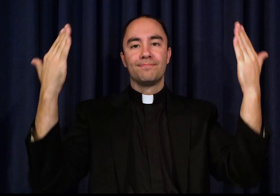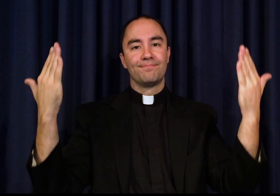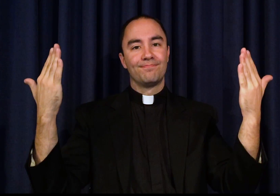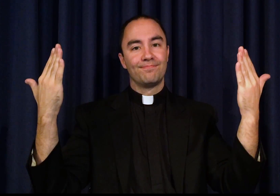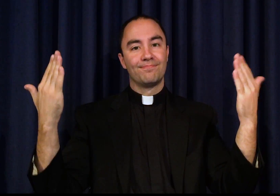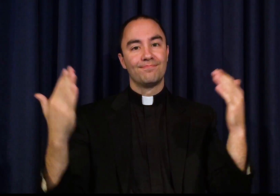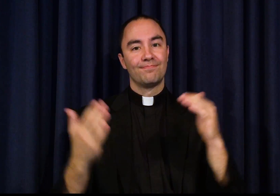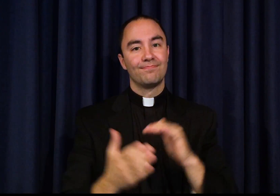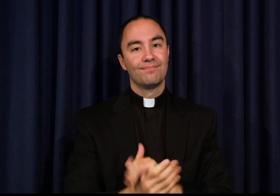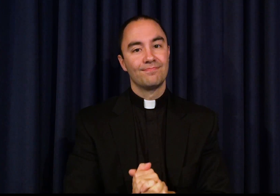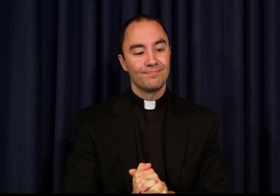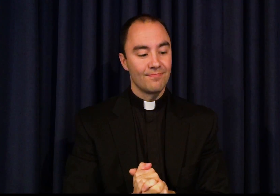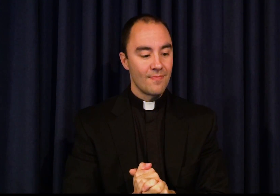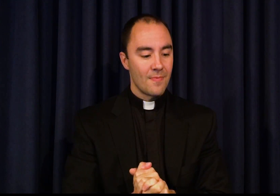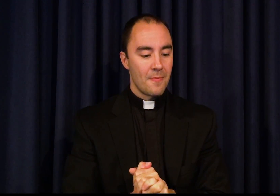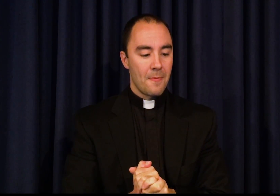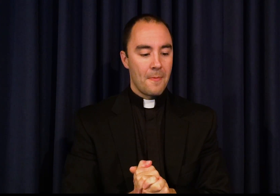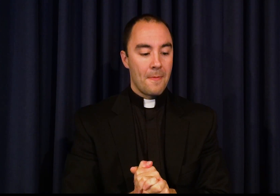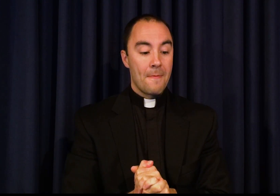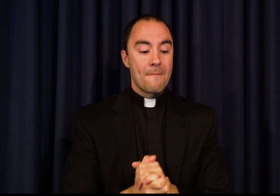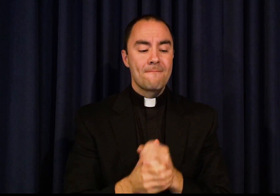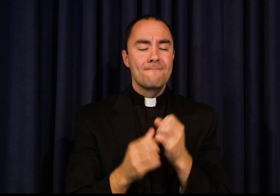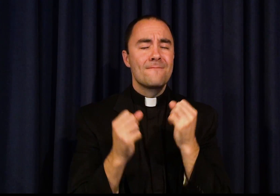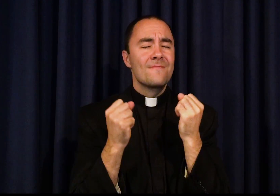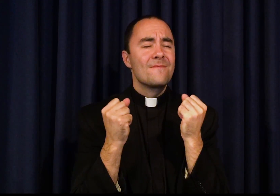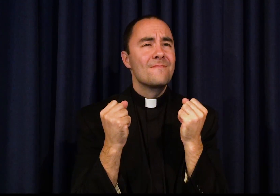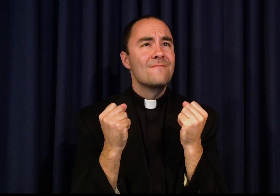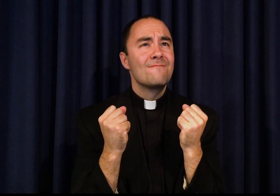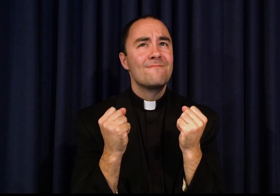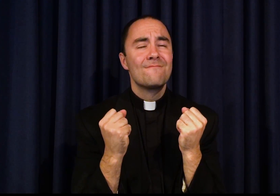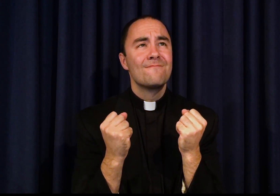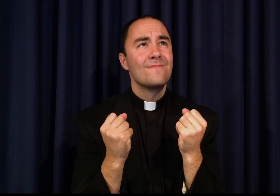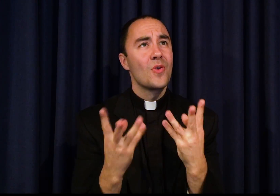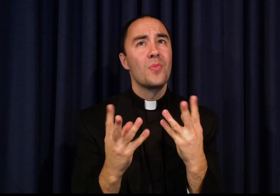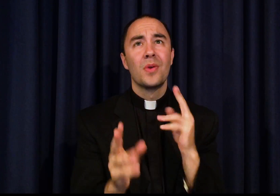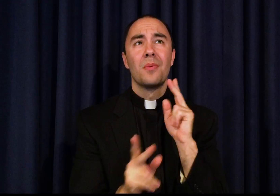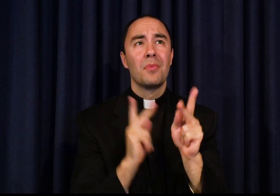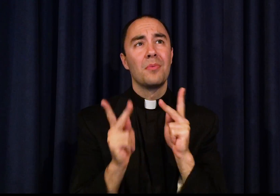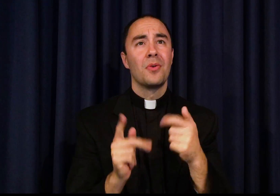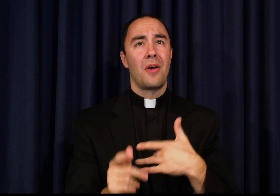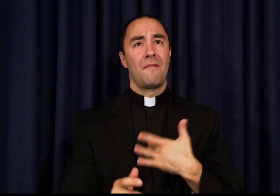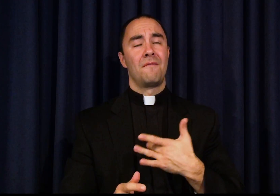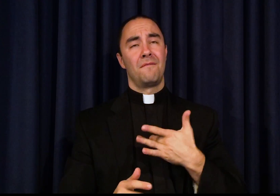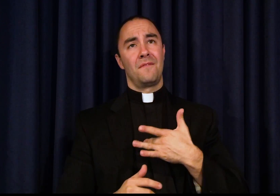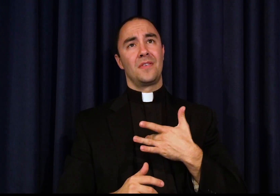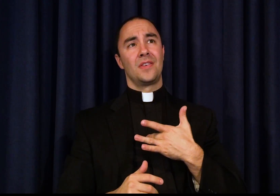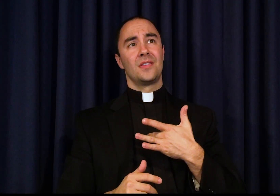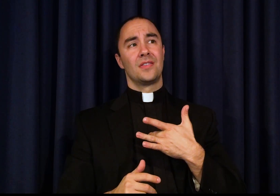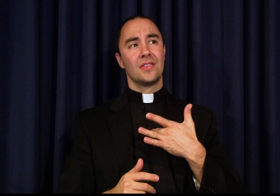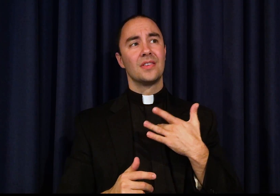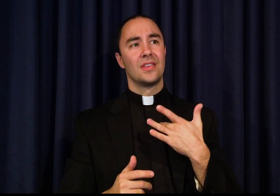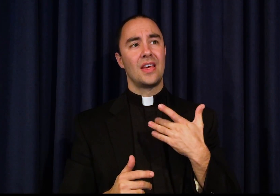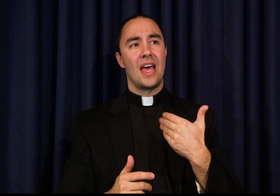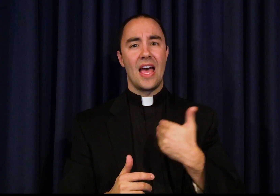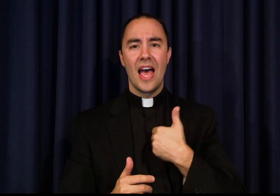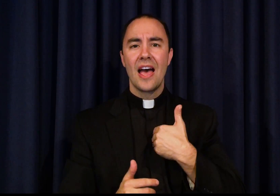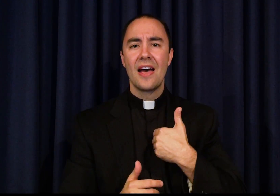died immediately went to heaven and I